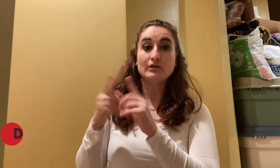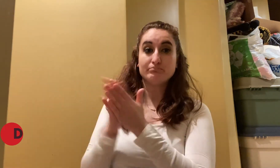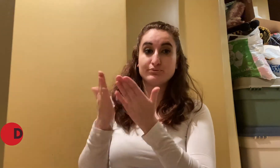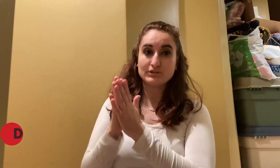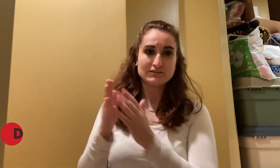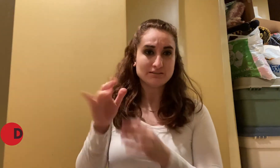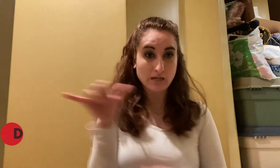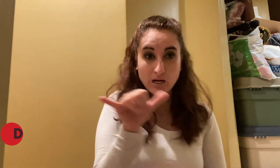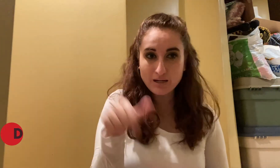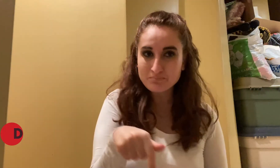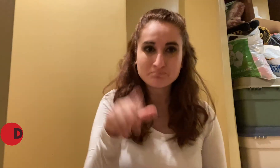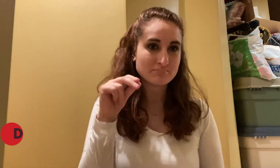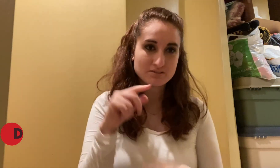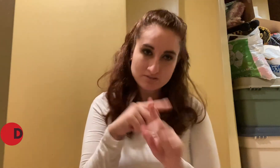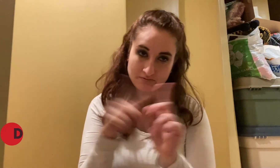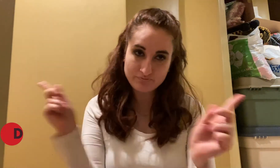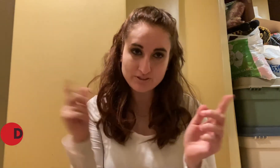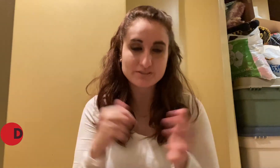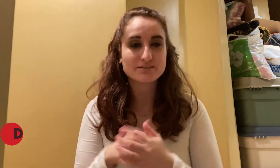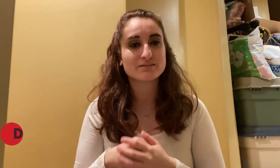My first book wasn’t so similar, it’s different.